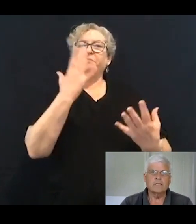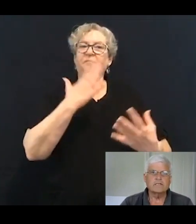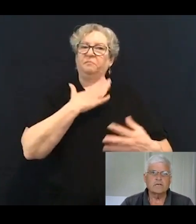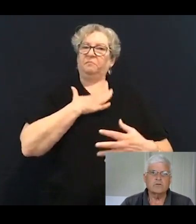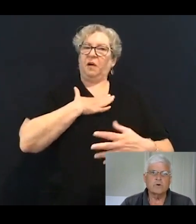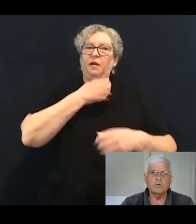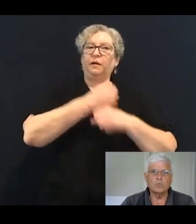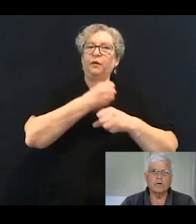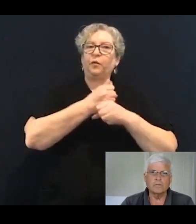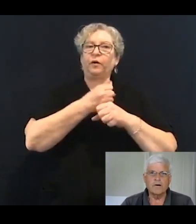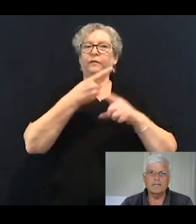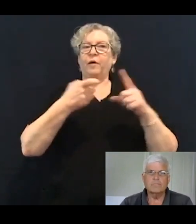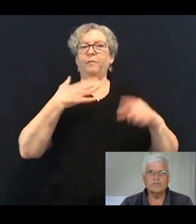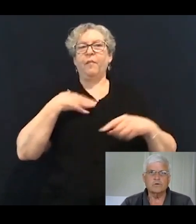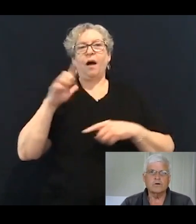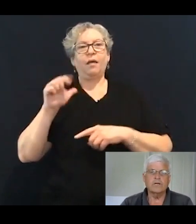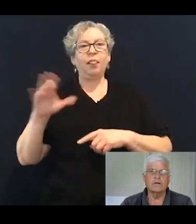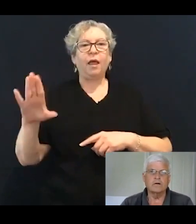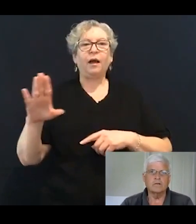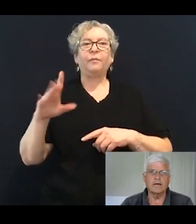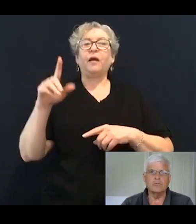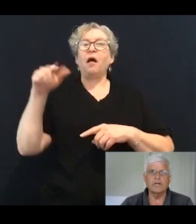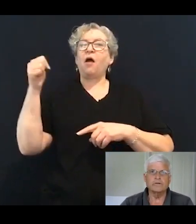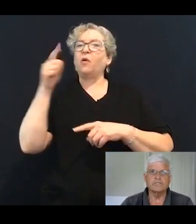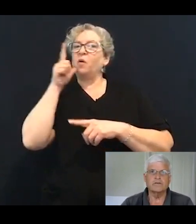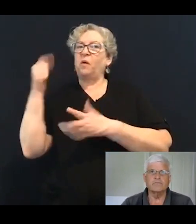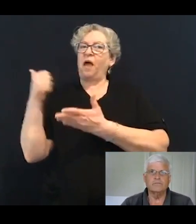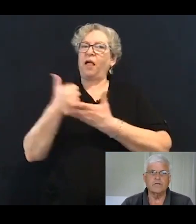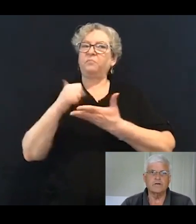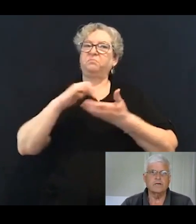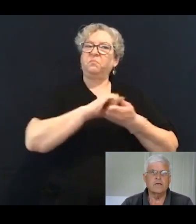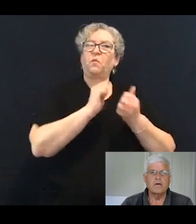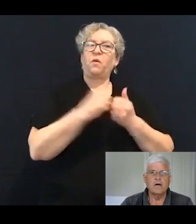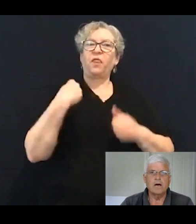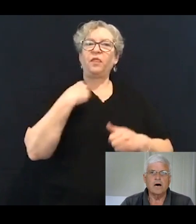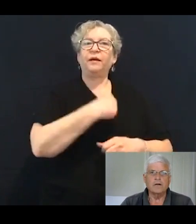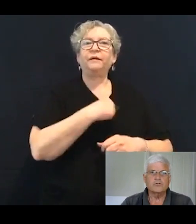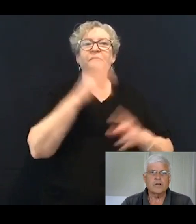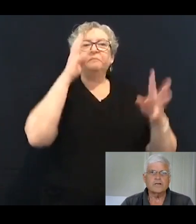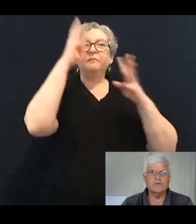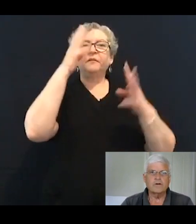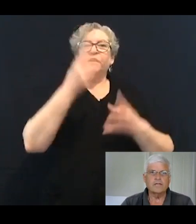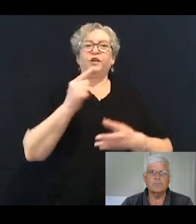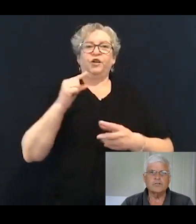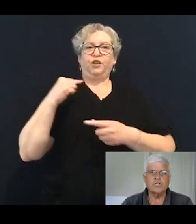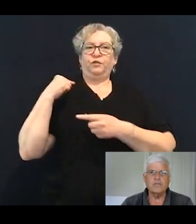that my laboratory and our collaborators have done on trying to develop a gene therapy for Usher